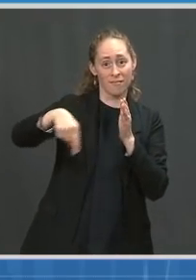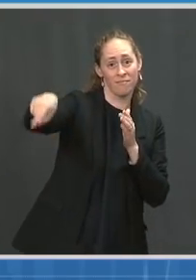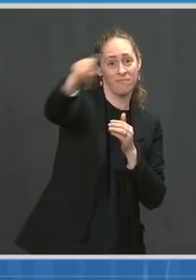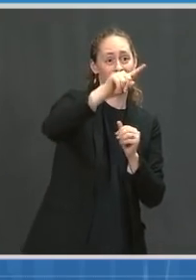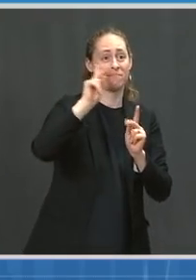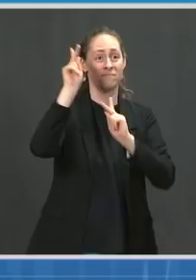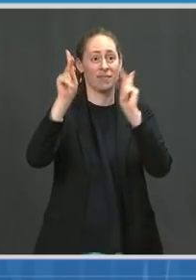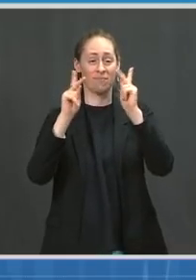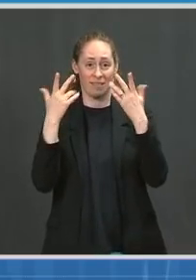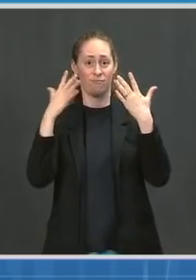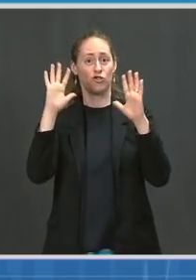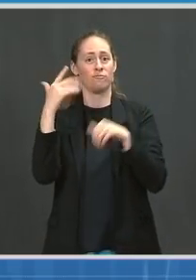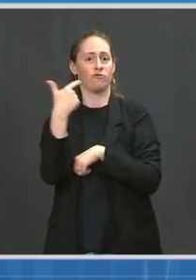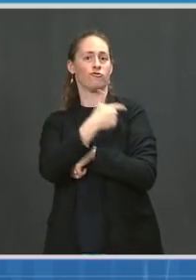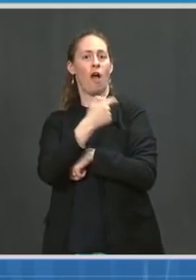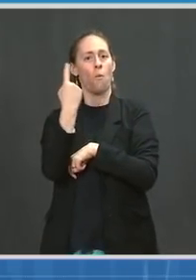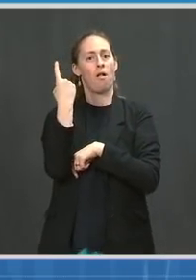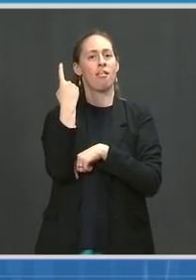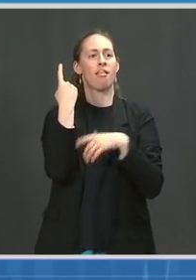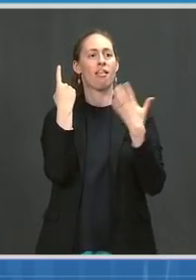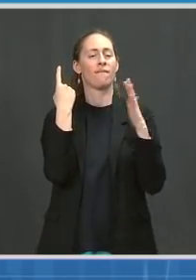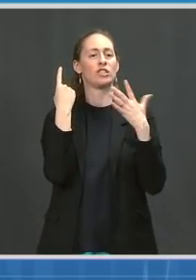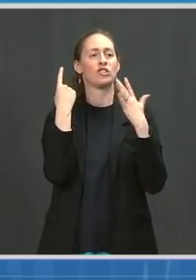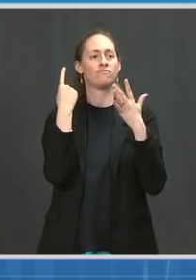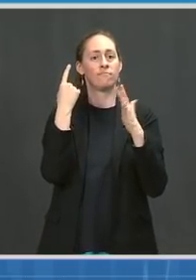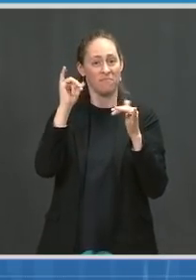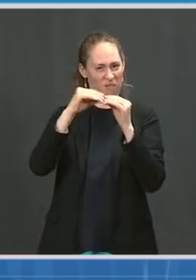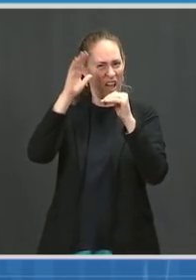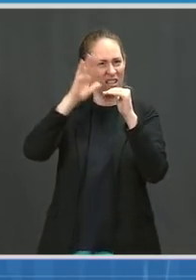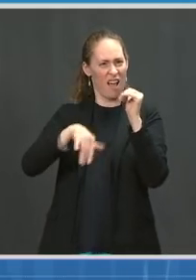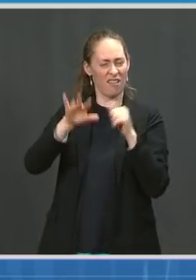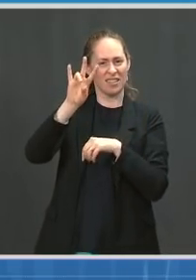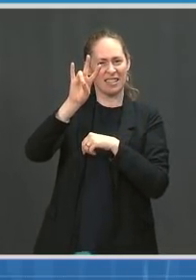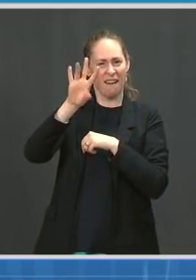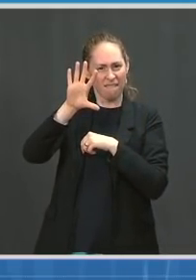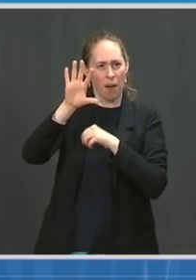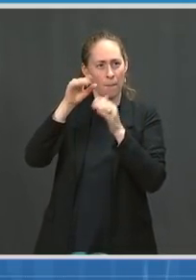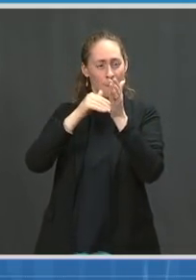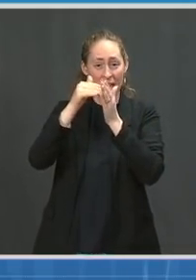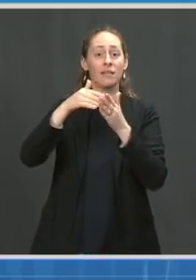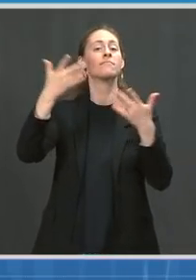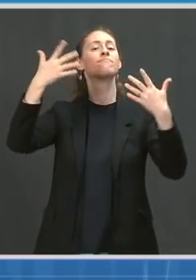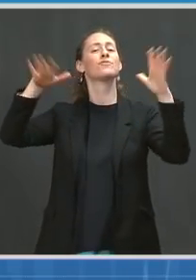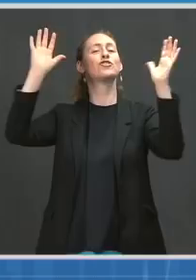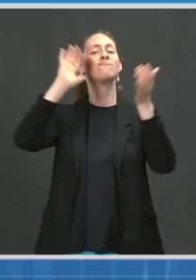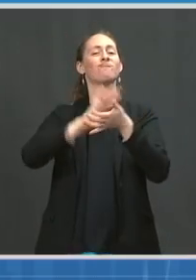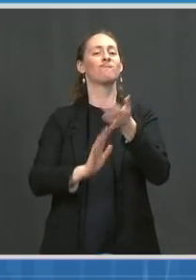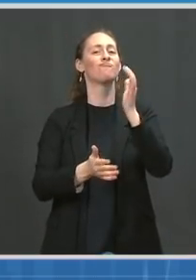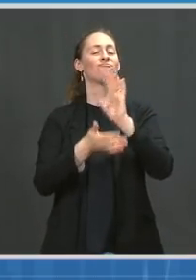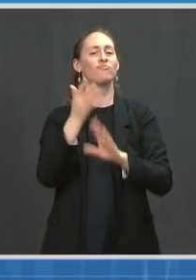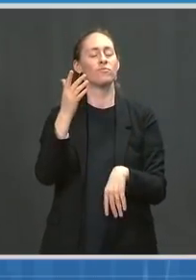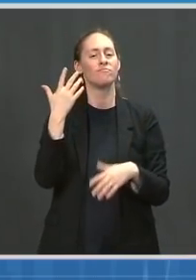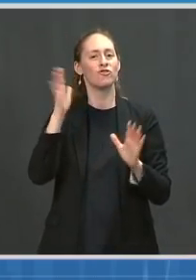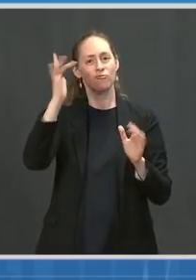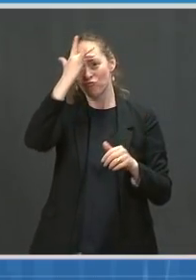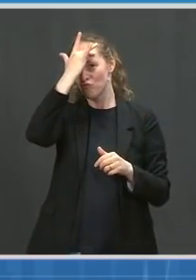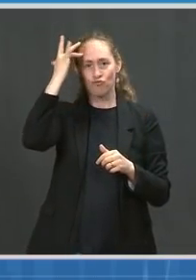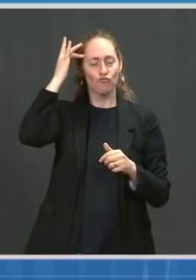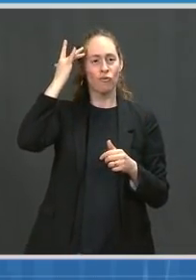and more than 75 million Americans are already fully vaccinated. And as you can see from our weekly progress report,